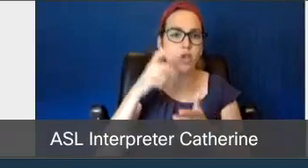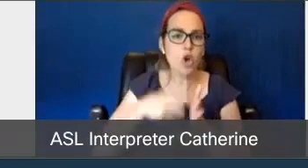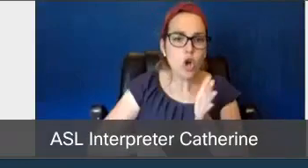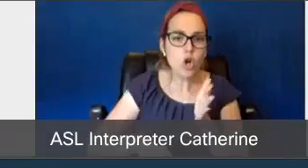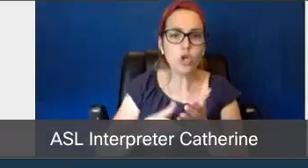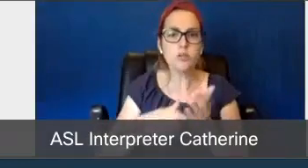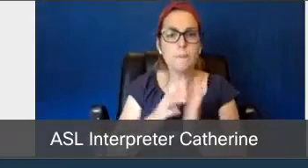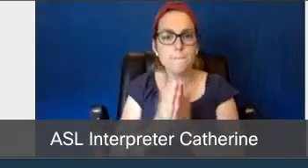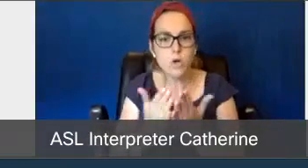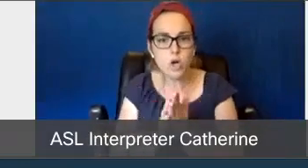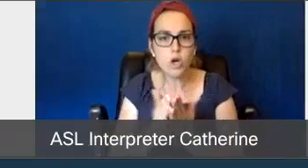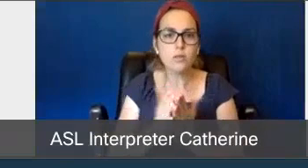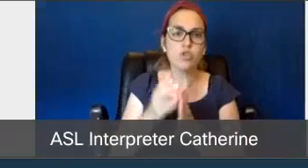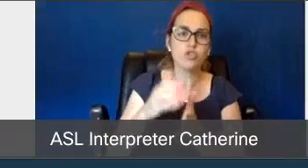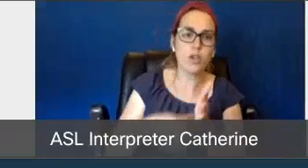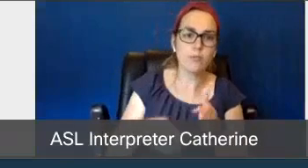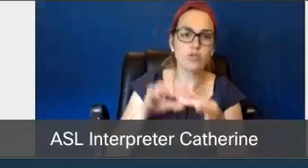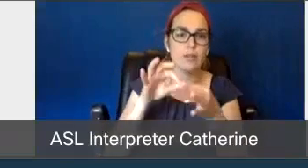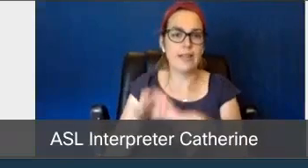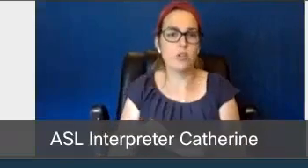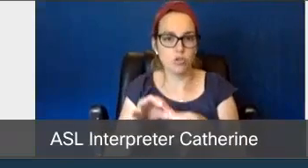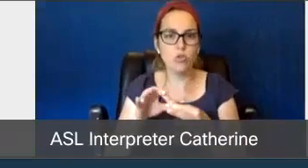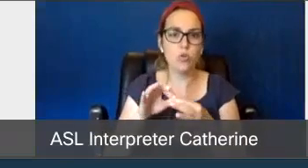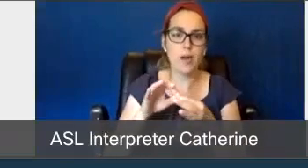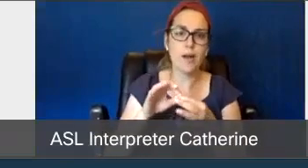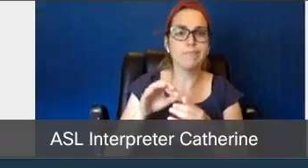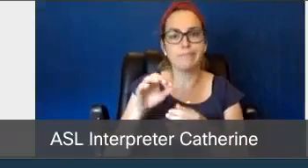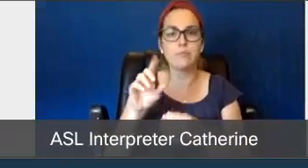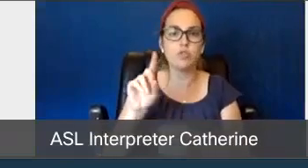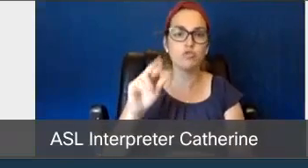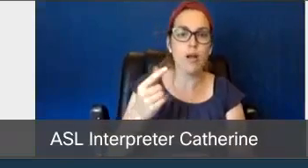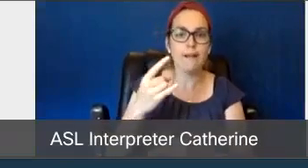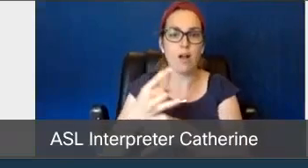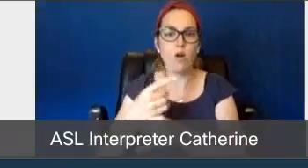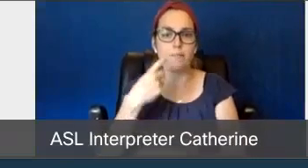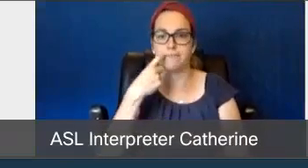and treatment of substance use disorders. He's the editor in chief of the journal For Advancing